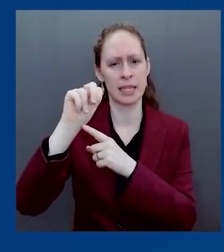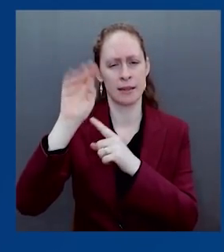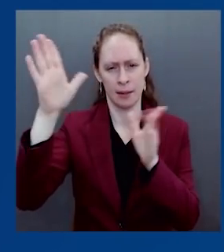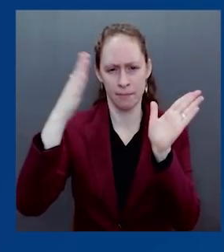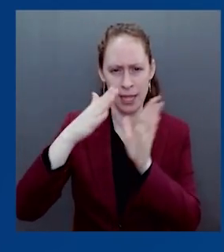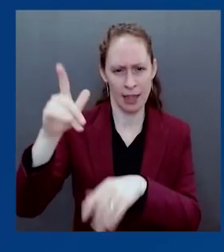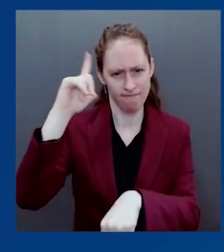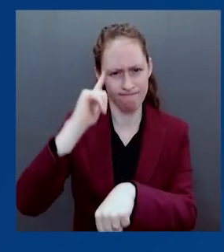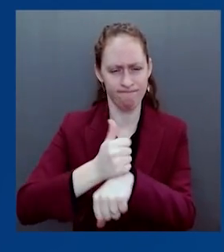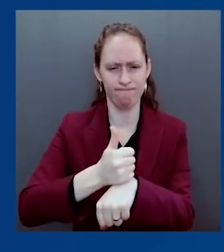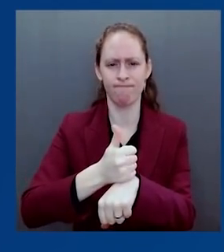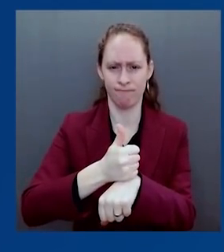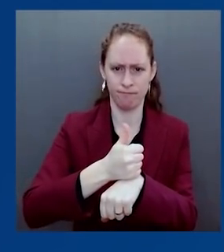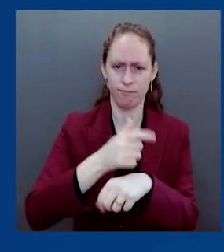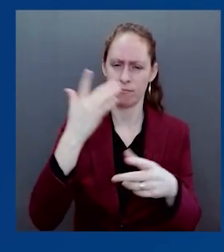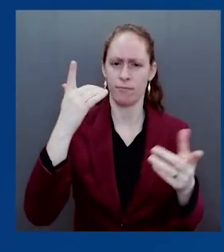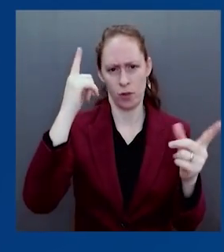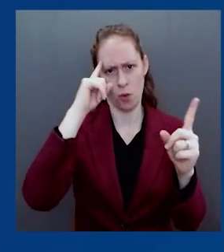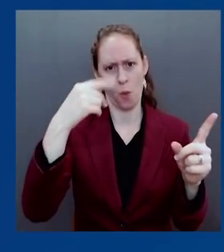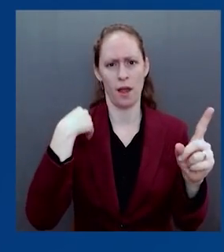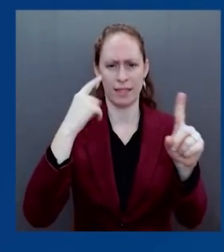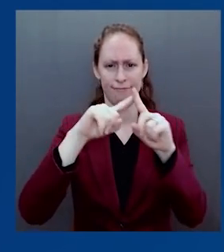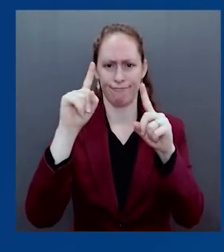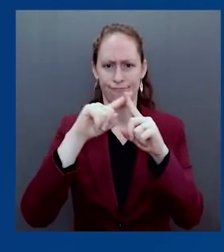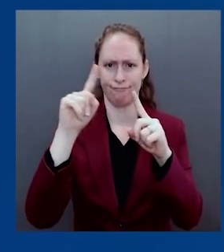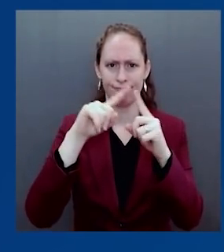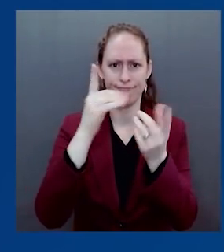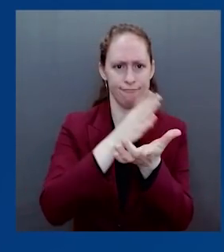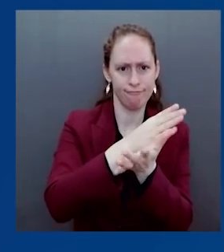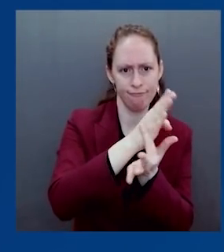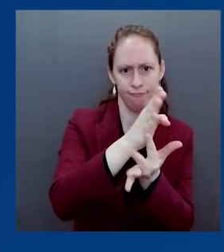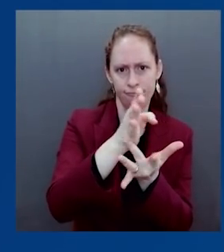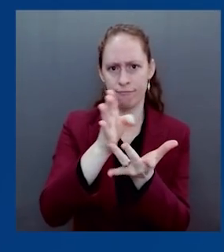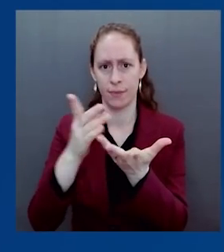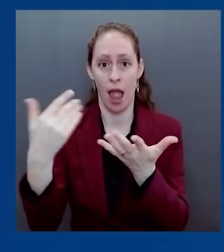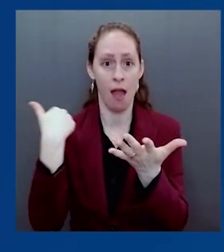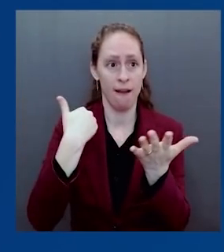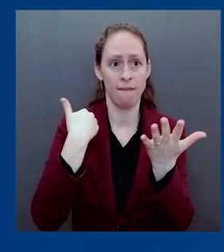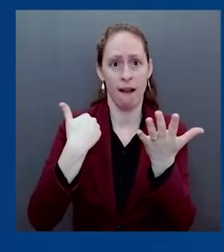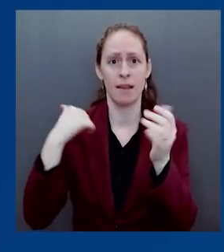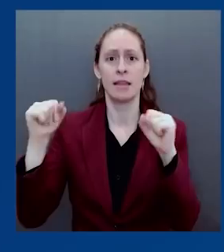with a diverse set of treatments and the aggressive actions we have taken to expedite research,